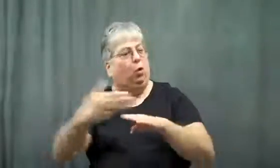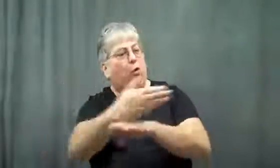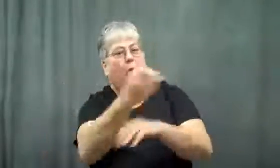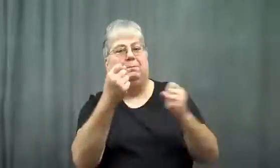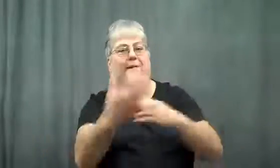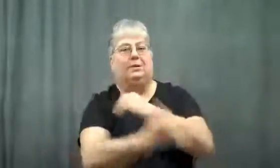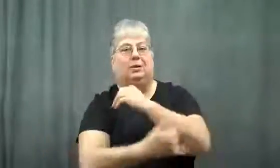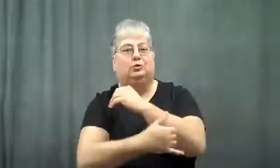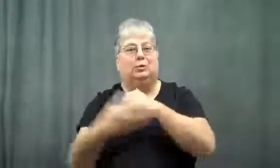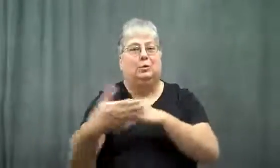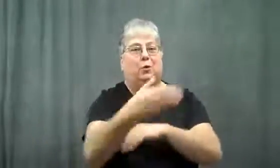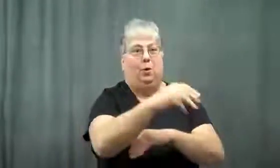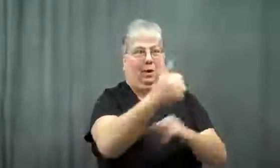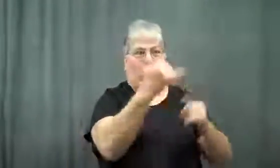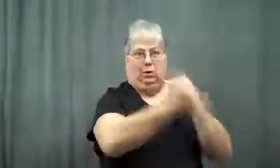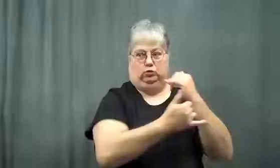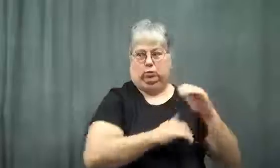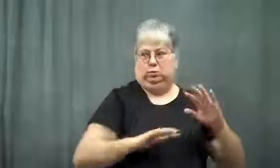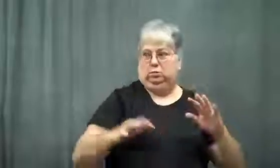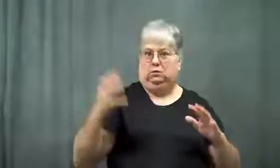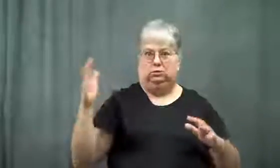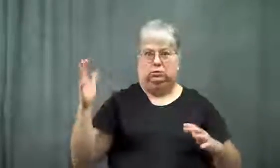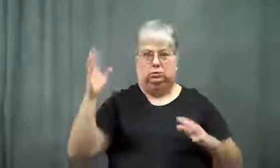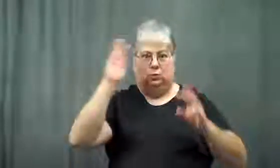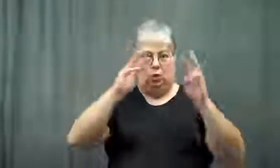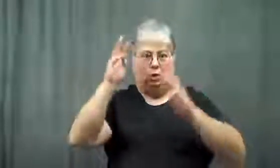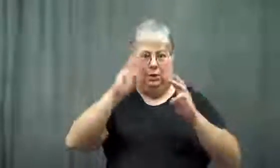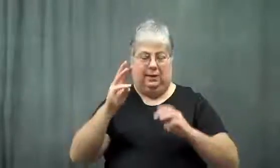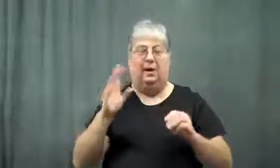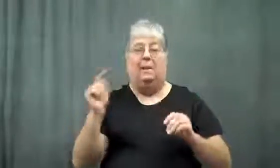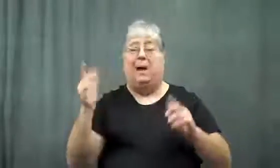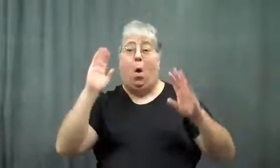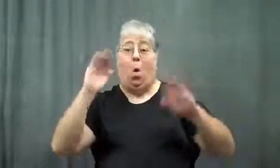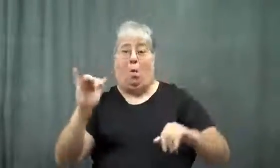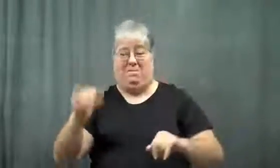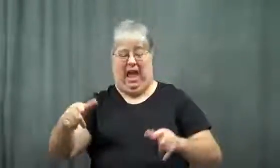which goes through several other countries, Those other countries were worried too.